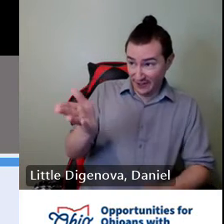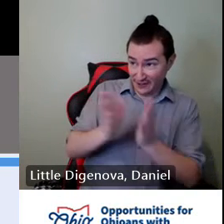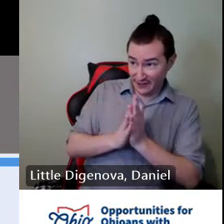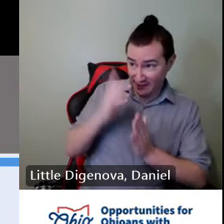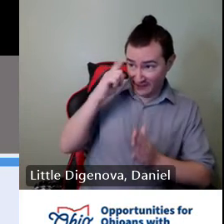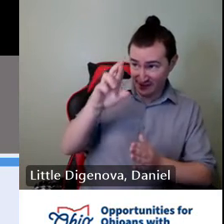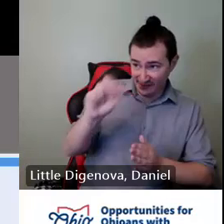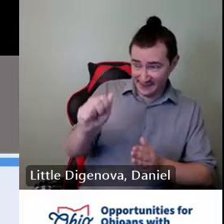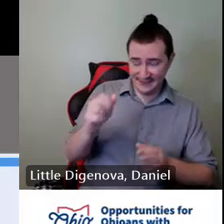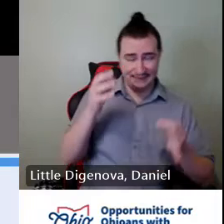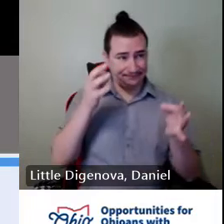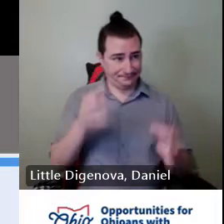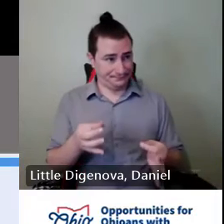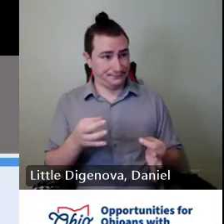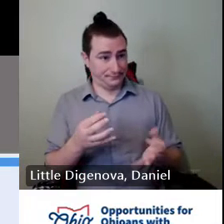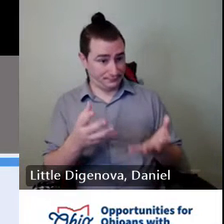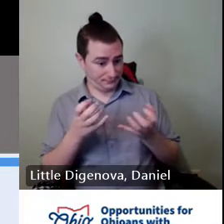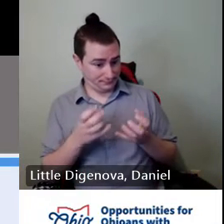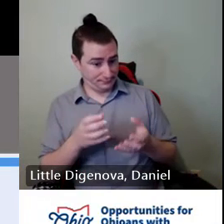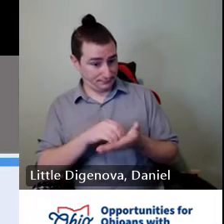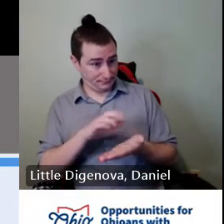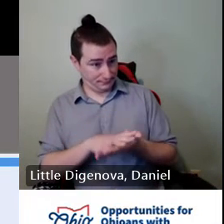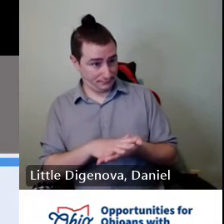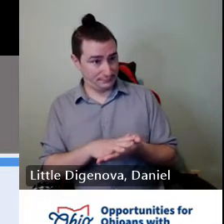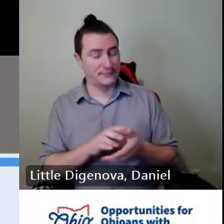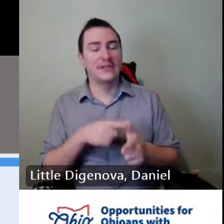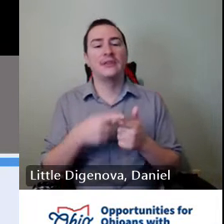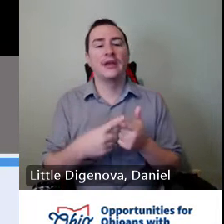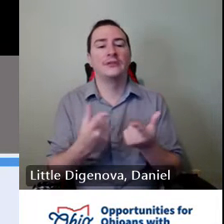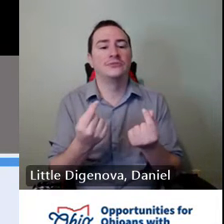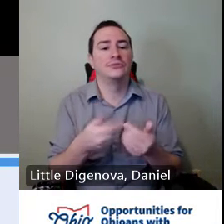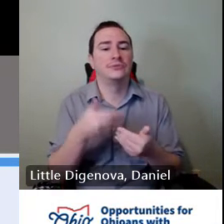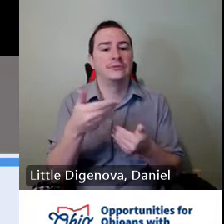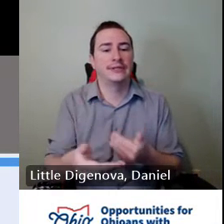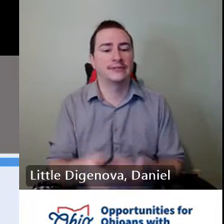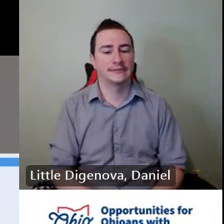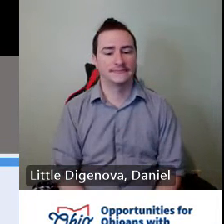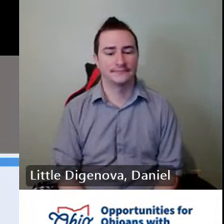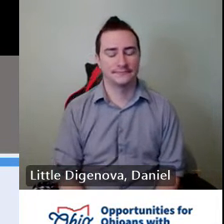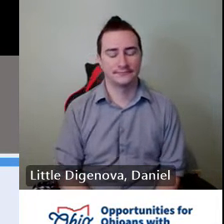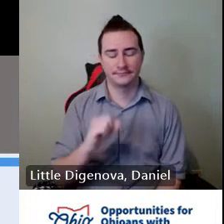the next step in the process? Shelly: The next step is to identify options.